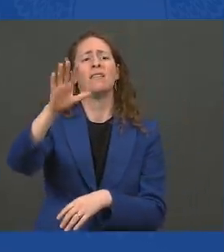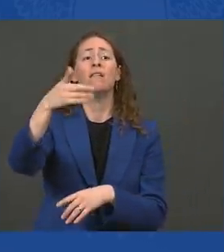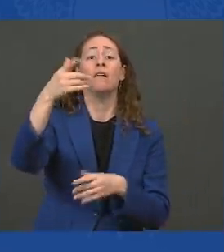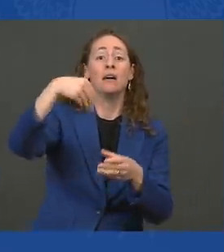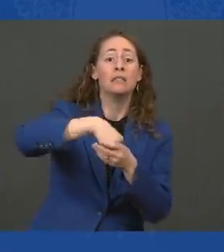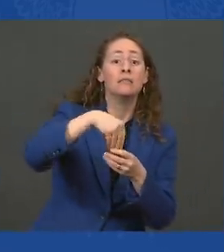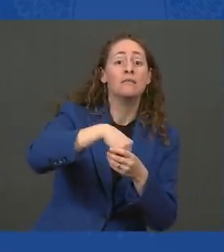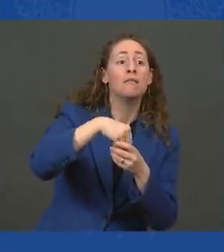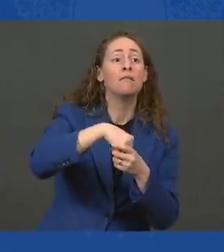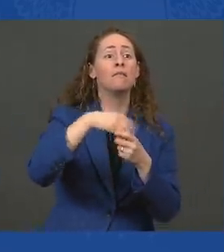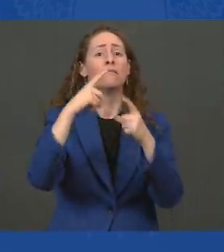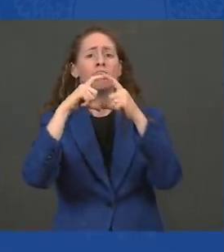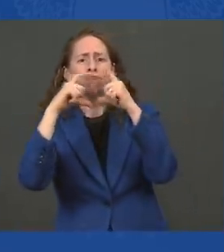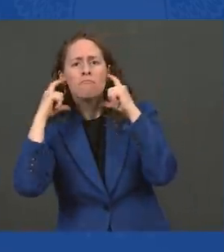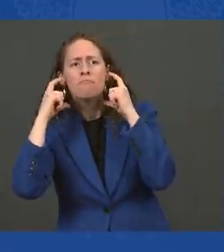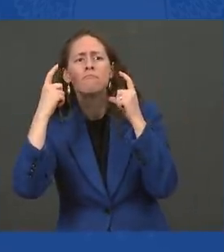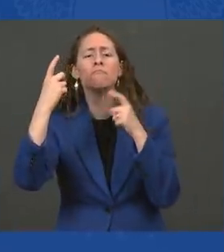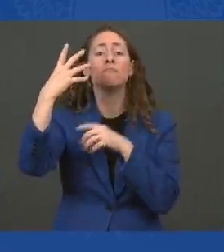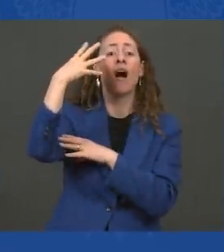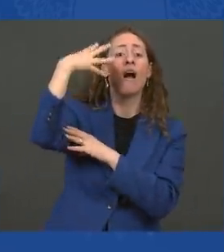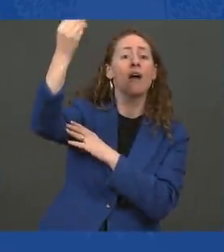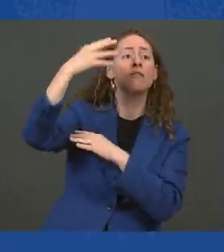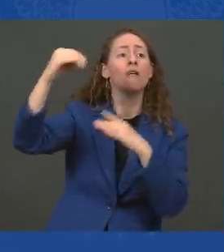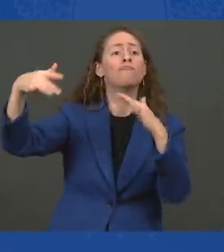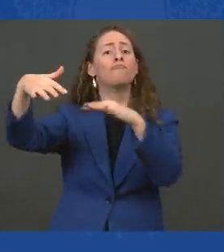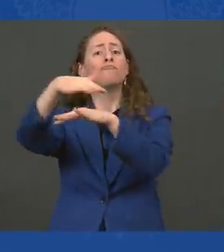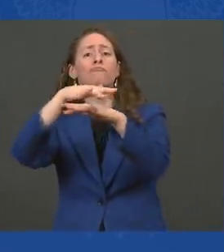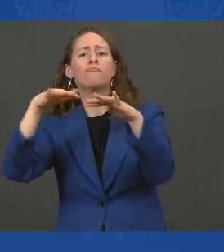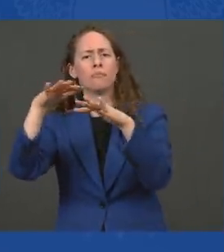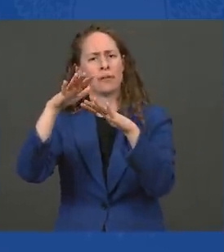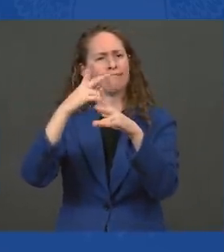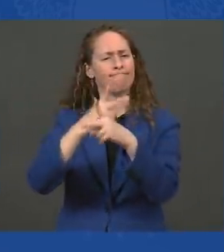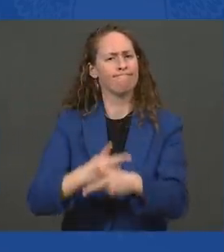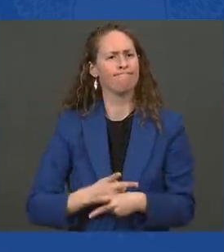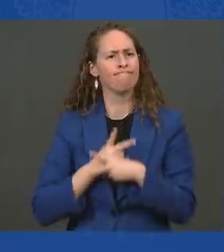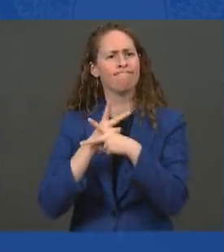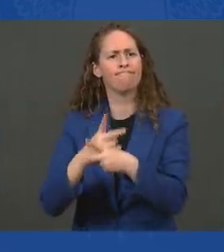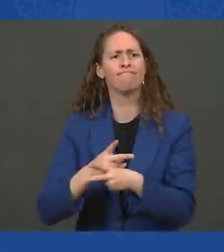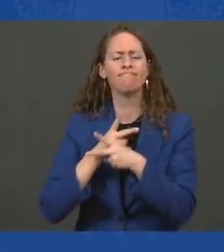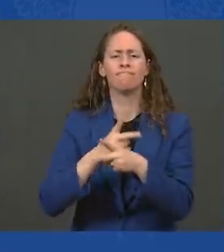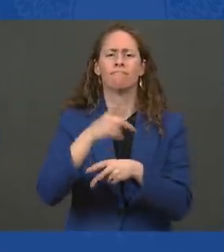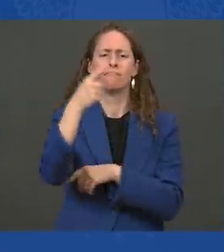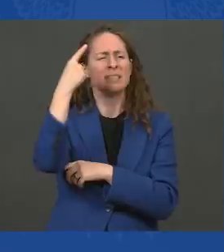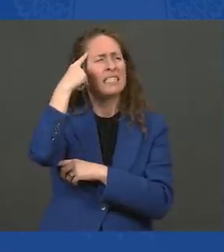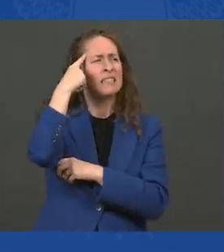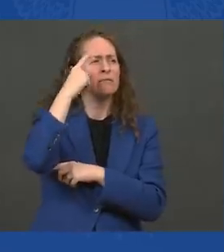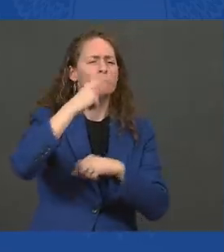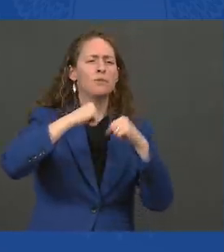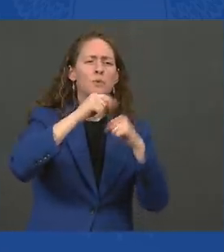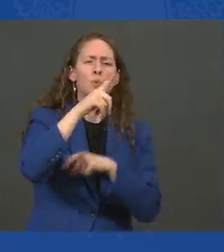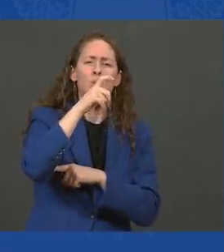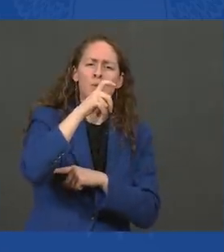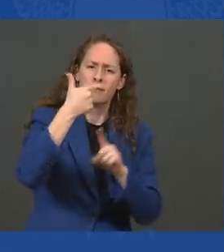It protects you; it protects those around you. Third, in the event -- hopefully unlikely --